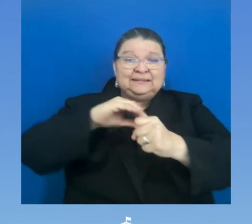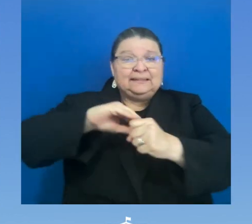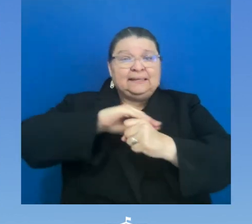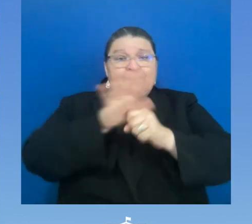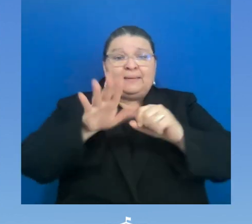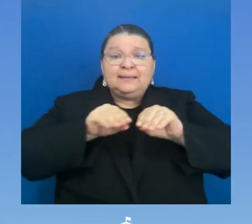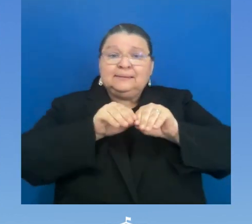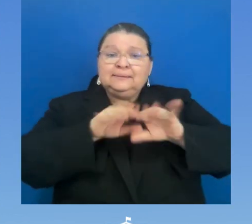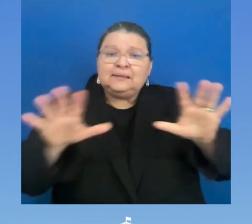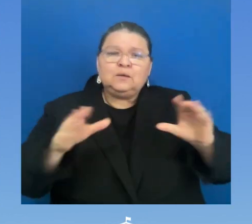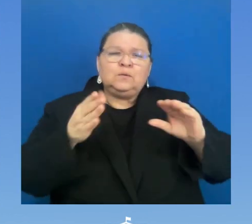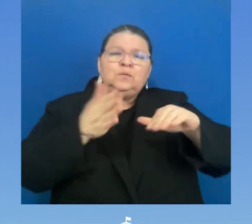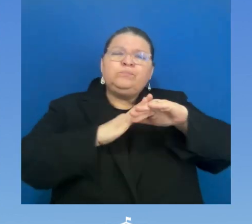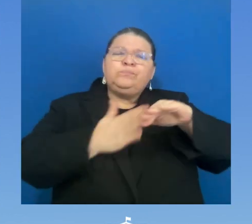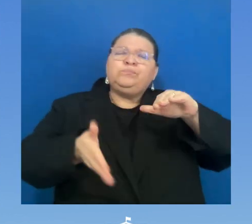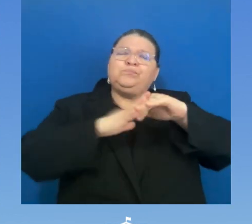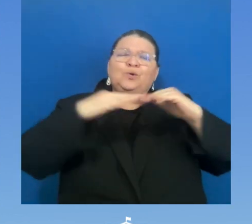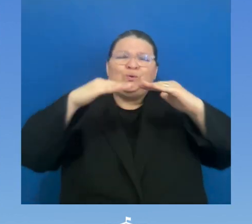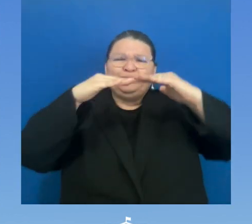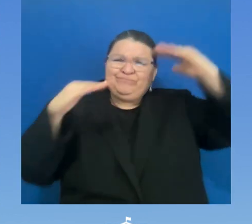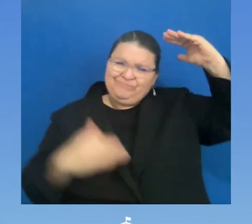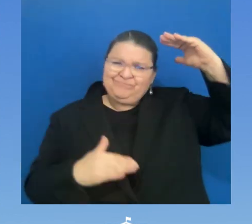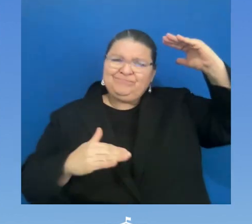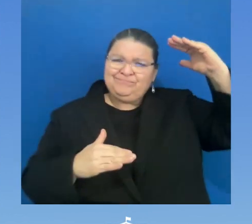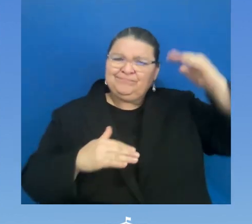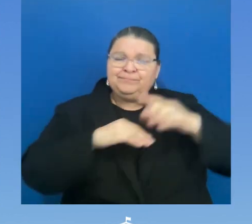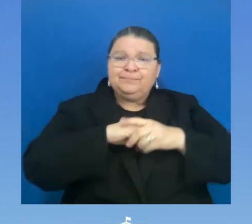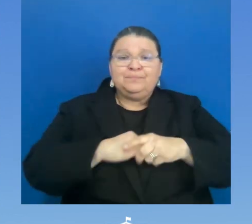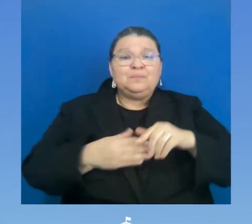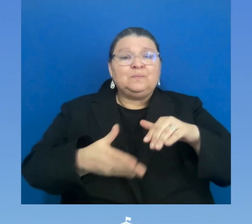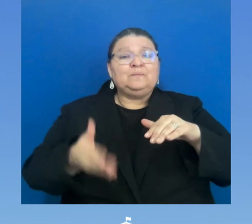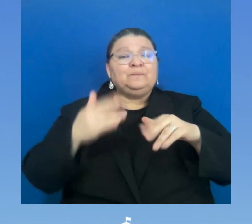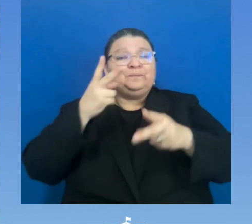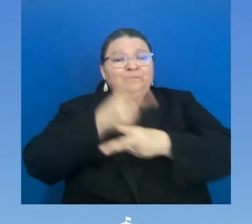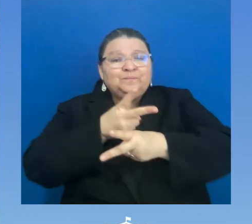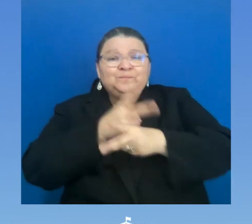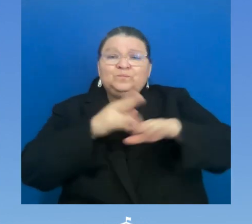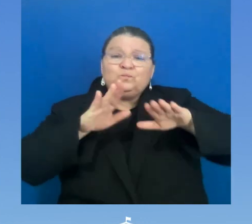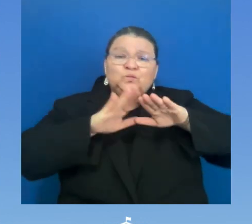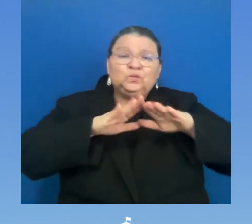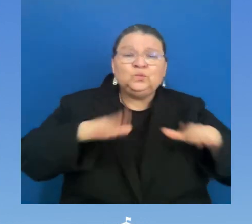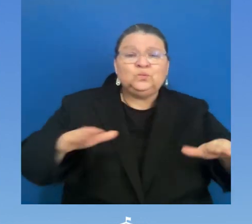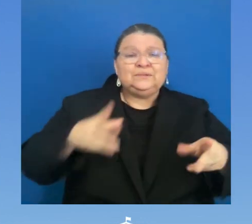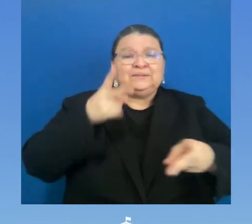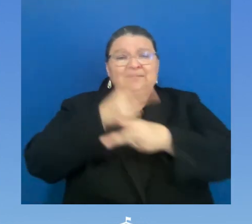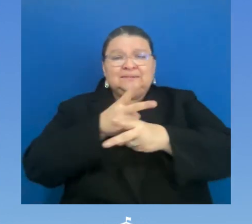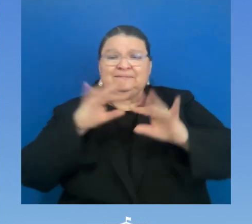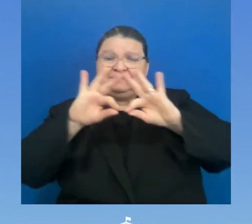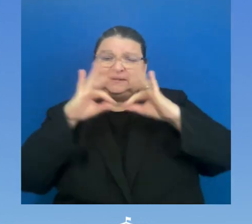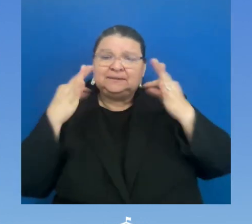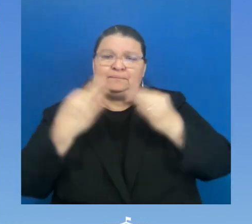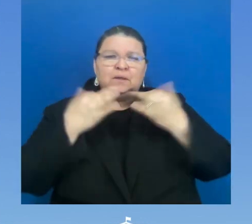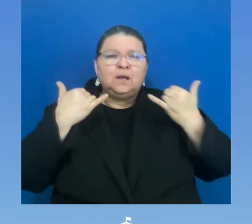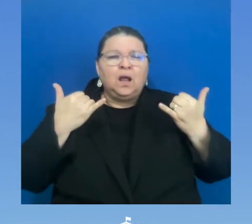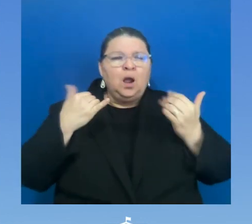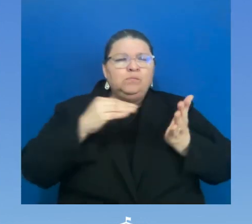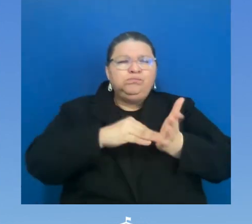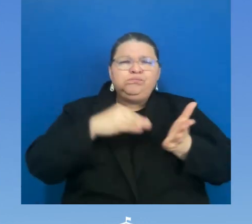and more difficult to find. And here's how that all adds up: Today, on average, working women